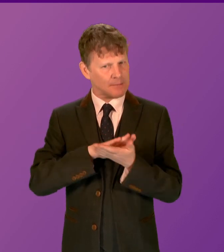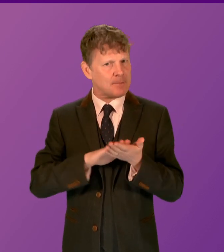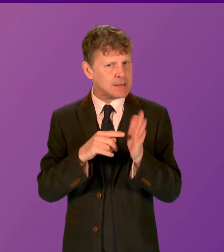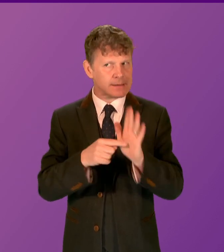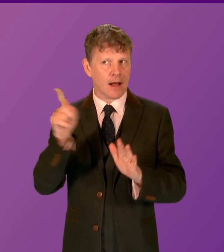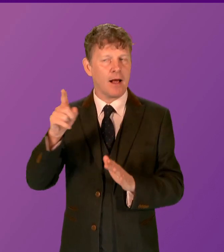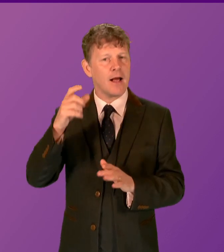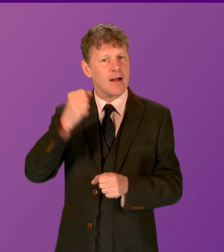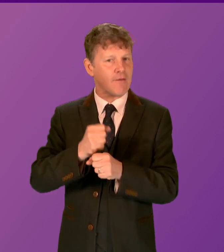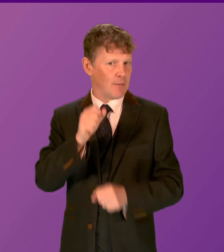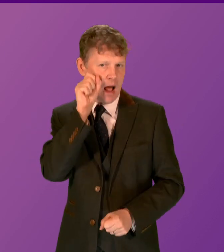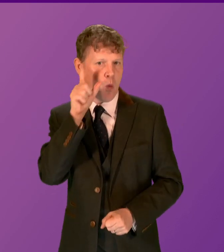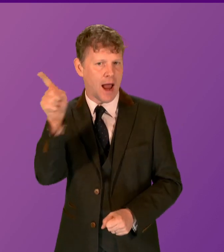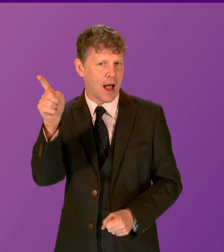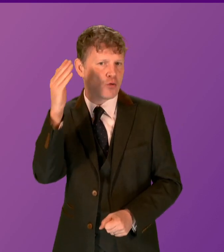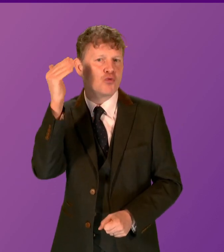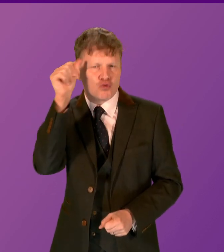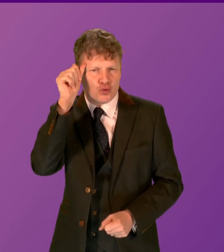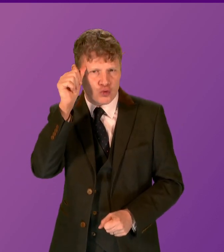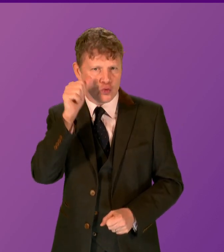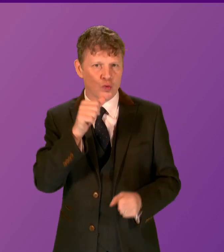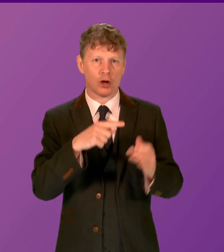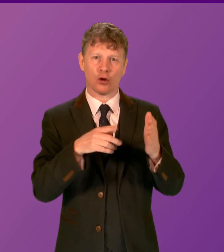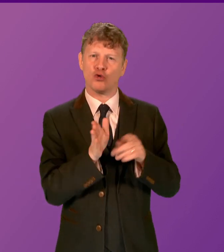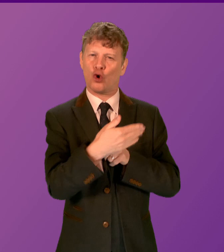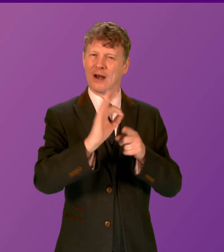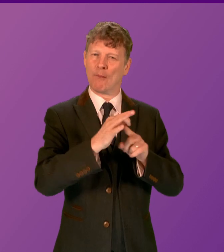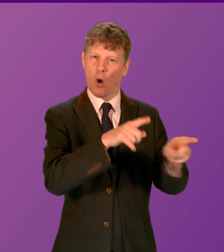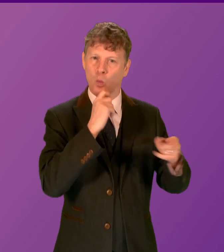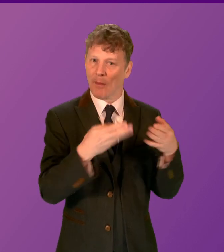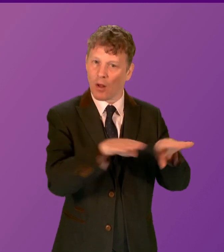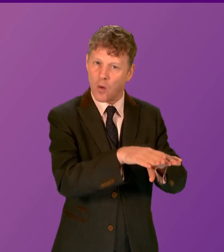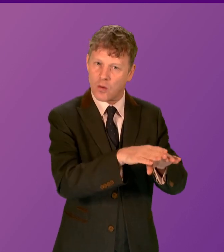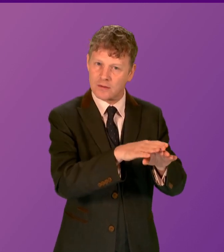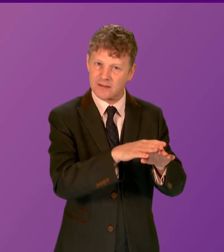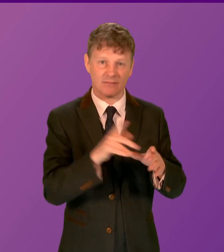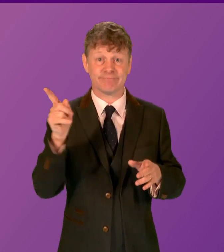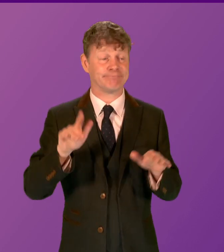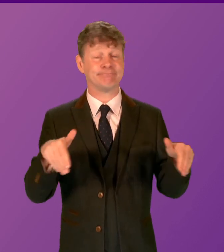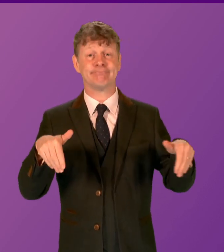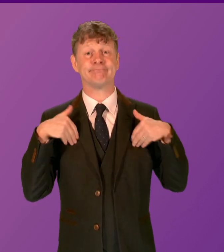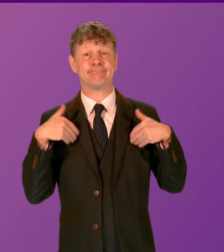Turning Point Scotland 218 would be closed but did not step in to prevent the closure. Unite says that it was